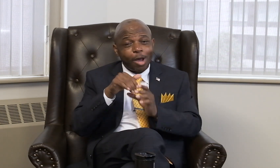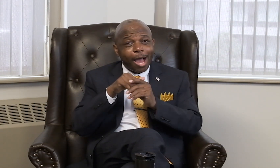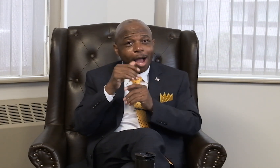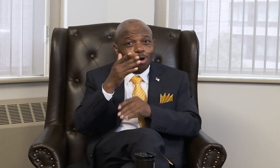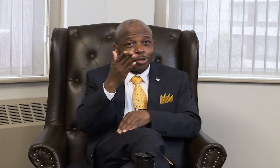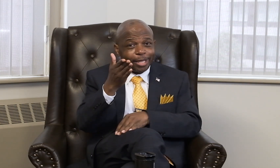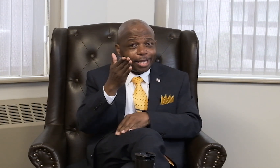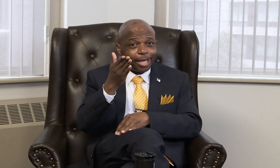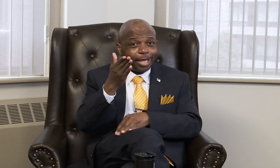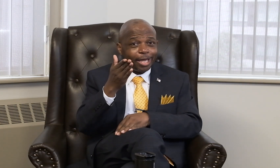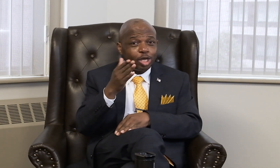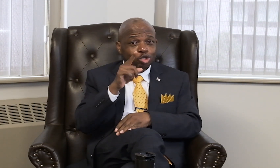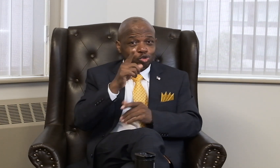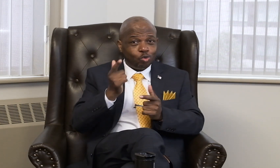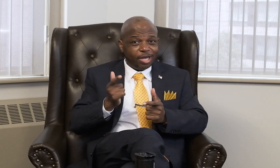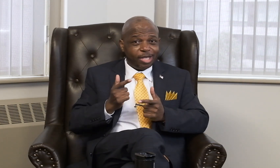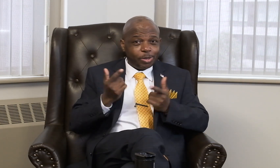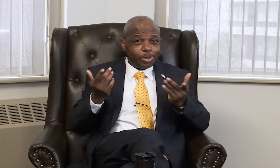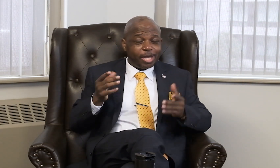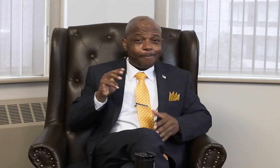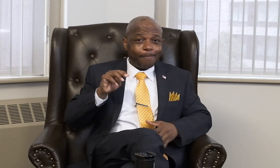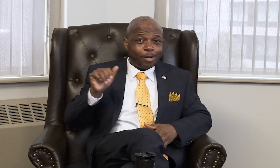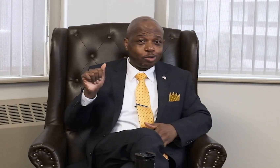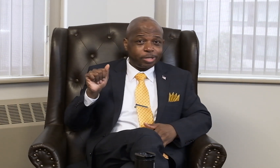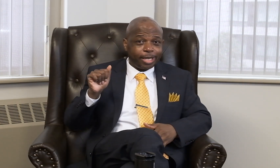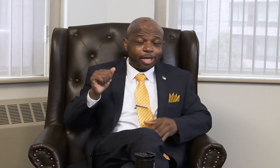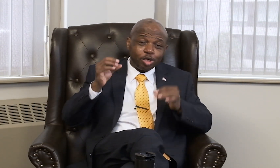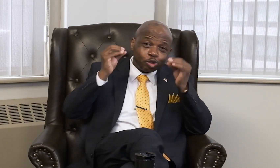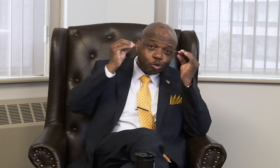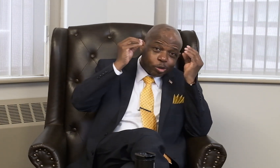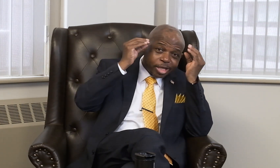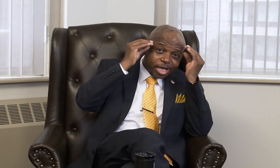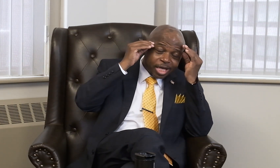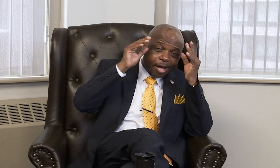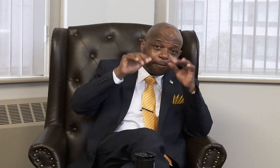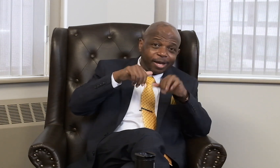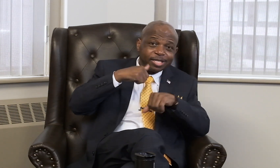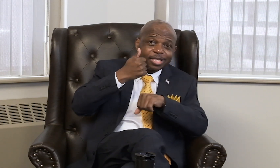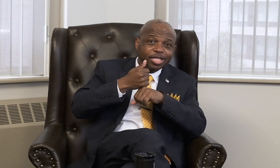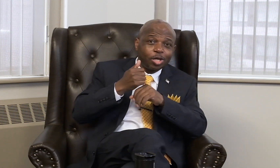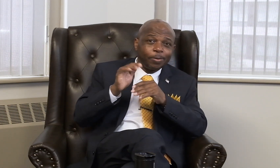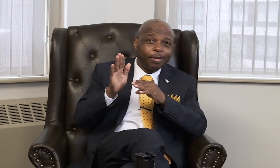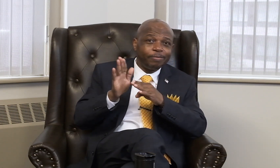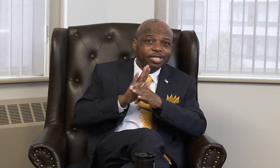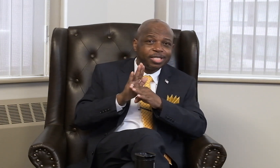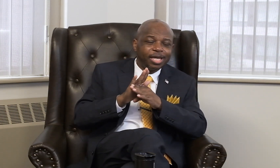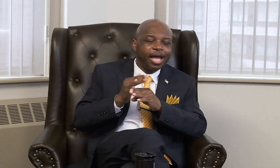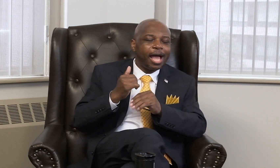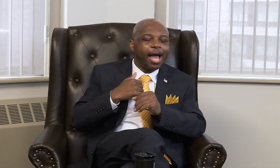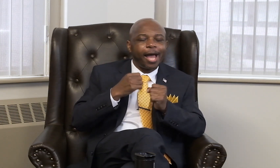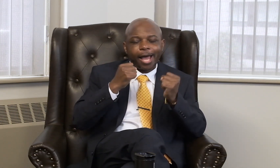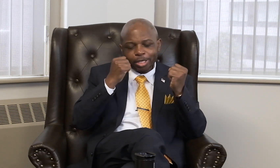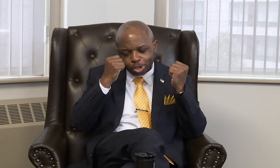If you are out there and live in Massachusetts and you have an entrepreneurial vision I strongly